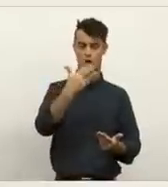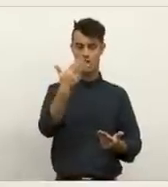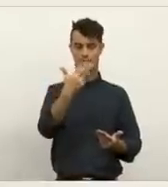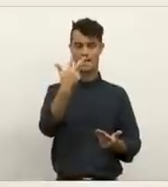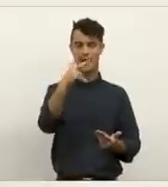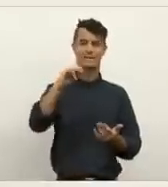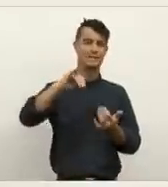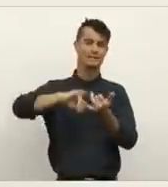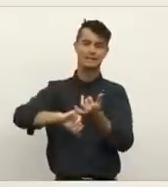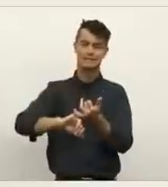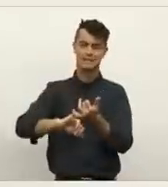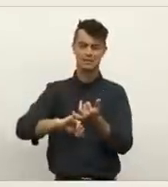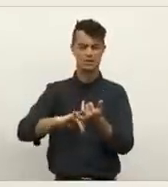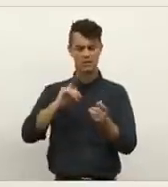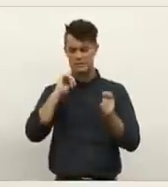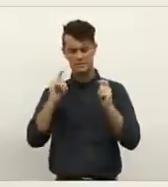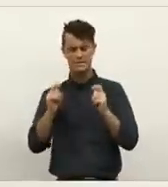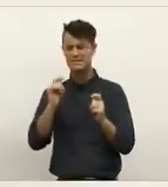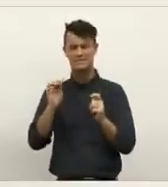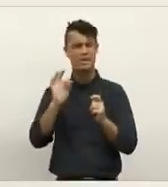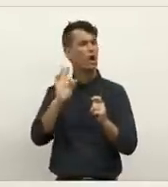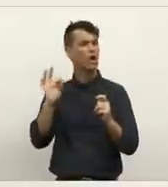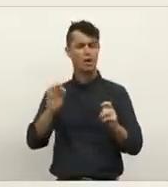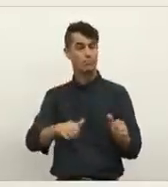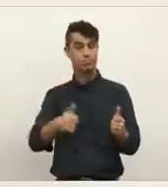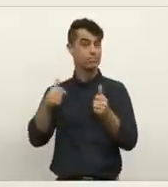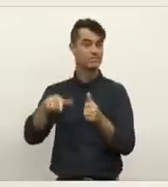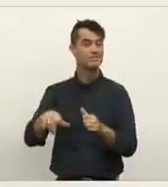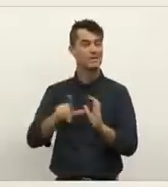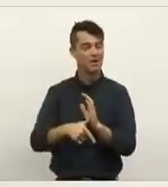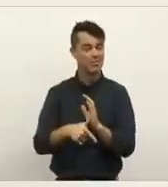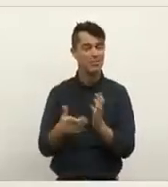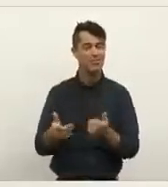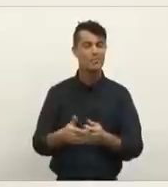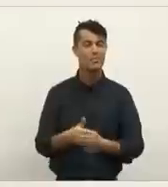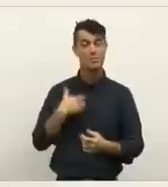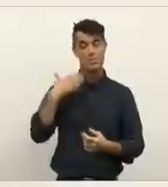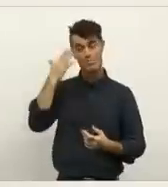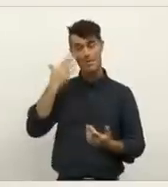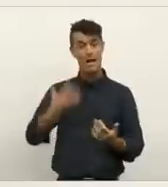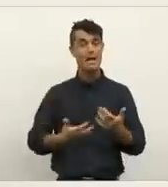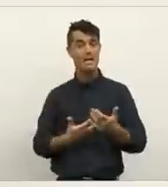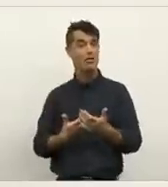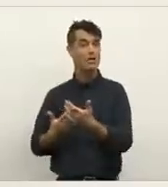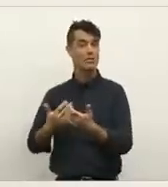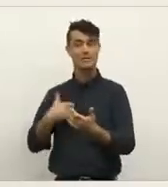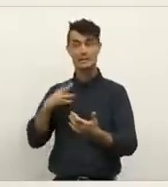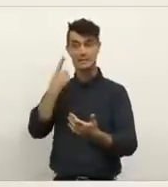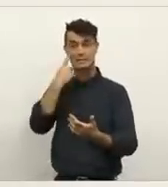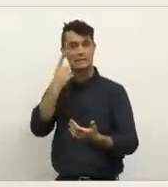And my mum carried me everywhere as a baby and talked to me, because she knew I couldn't see. So I didn't have some of the language delays